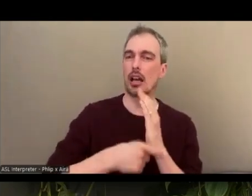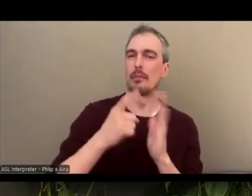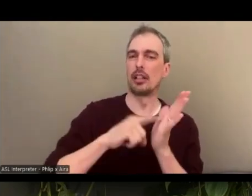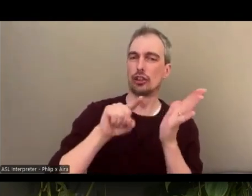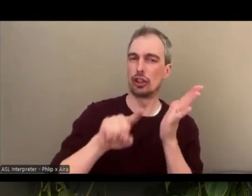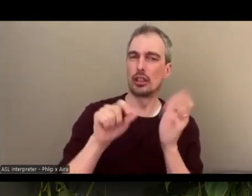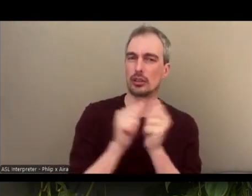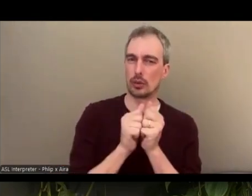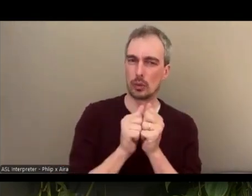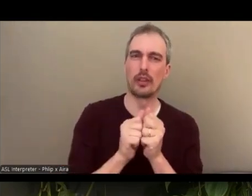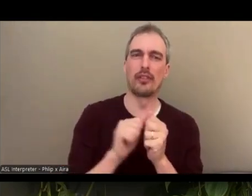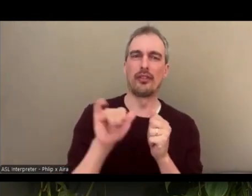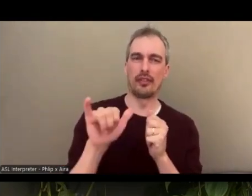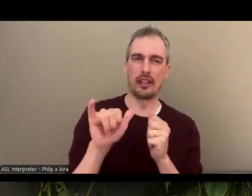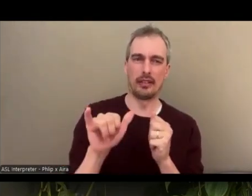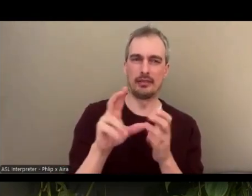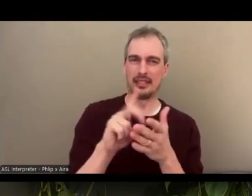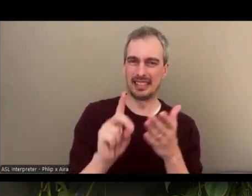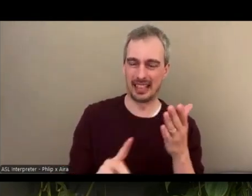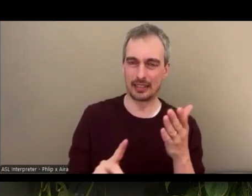Which is why I didn't include it in my calculations.